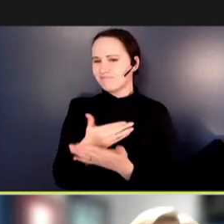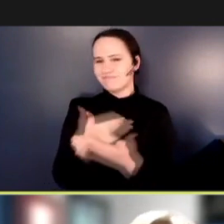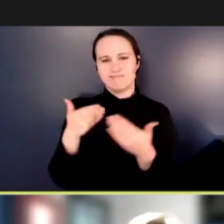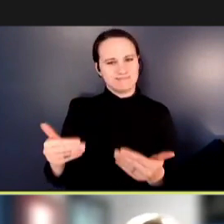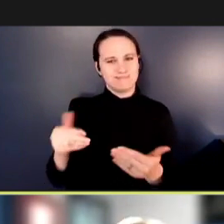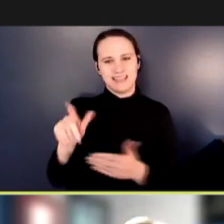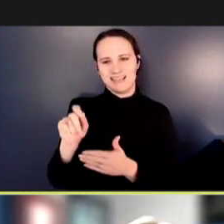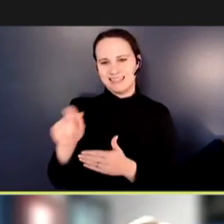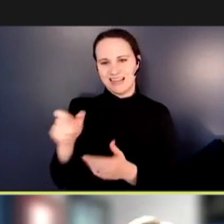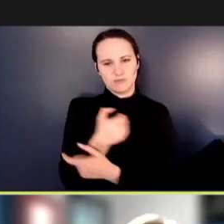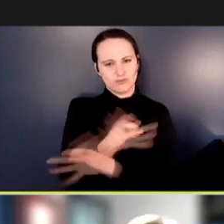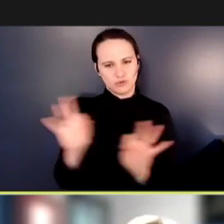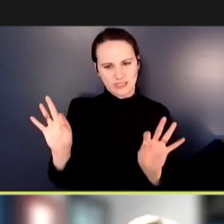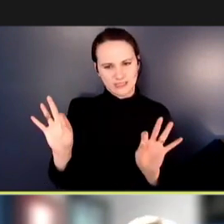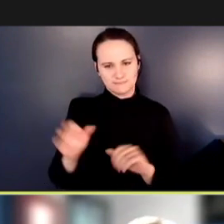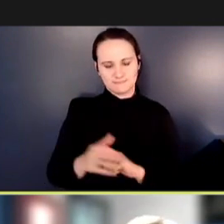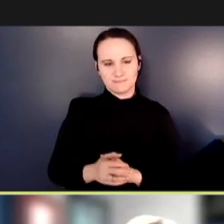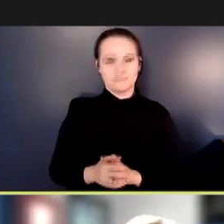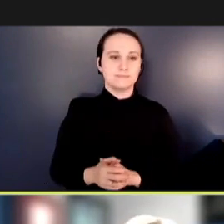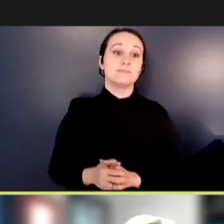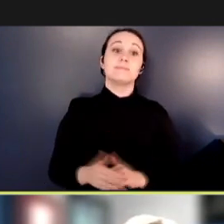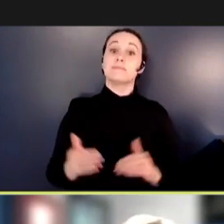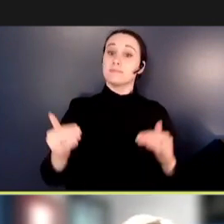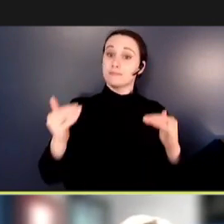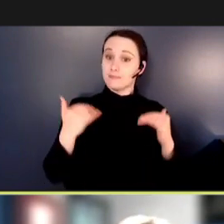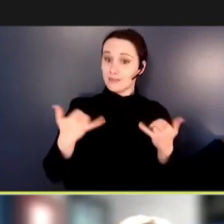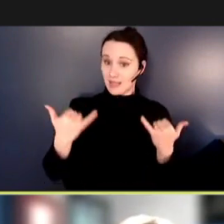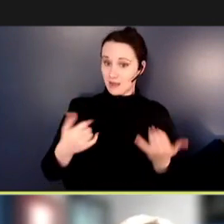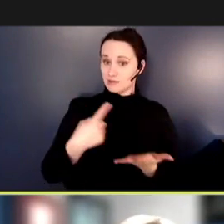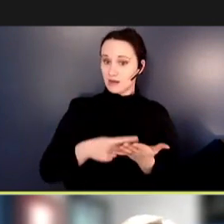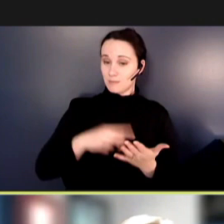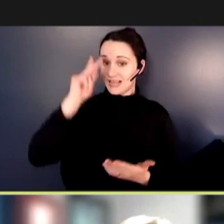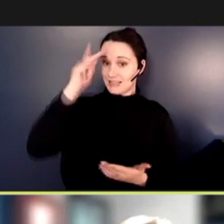Let's go over some psychosocial challenges a little more in depth with these children